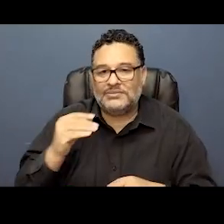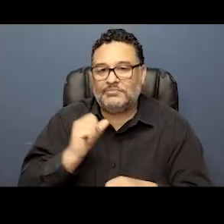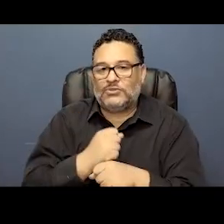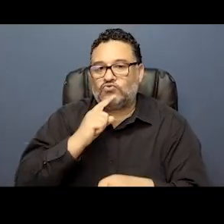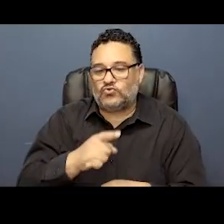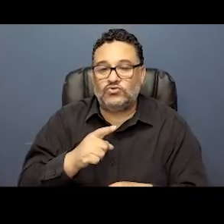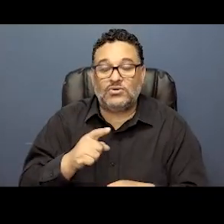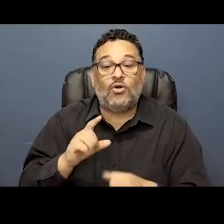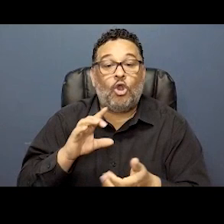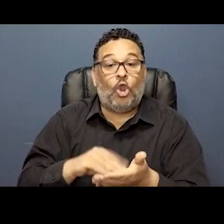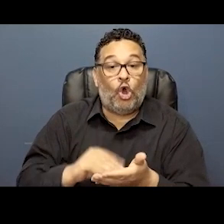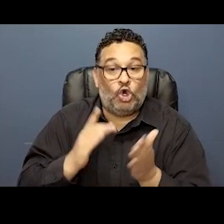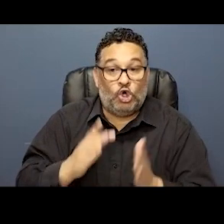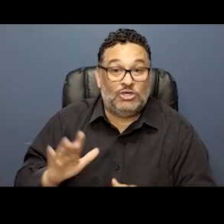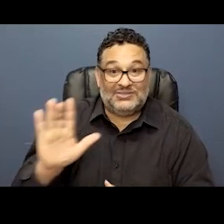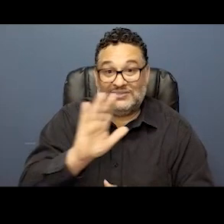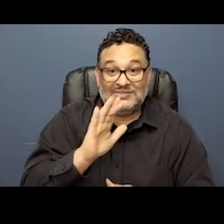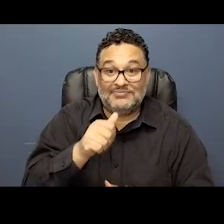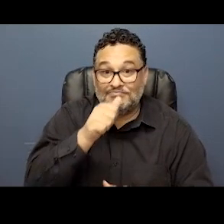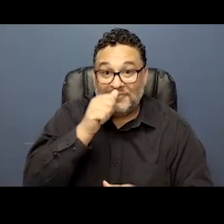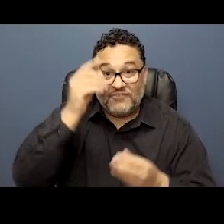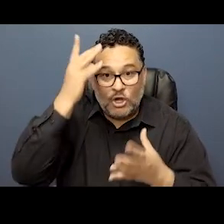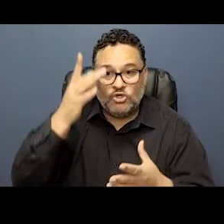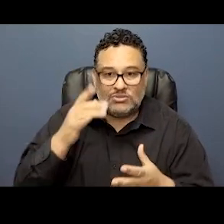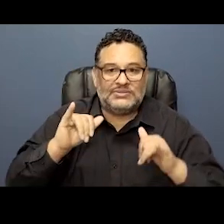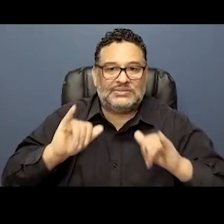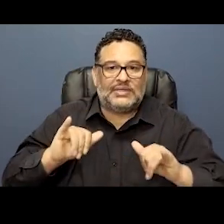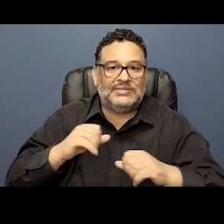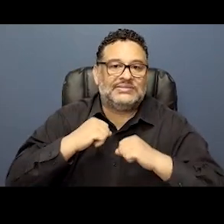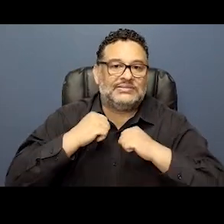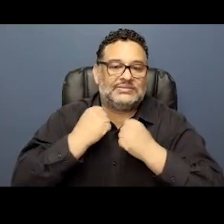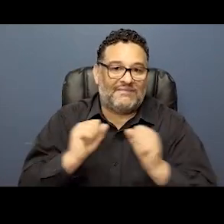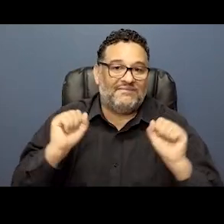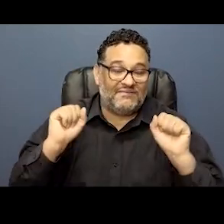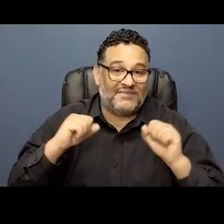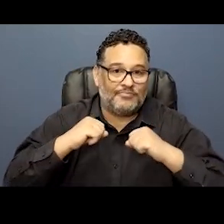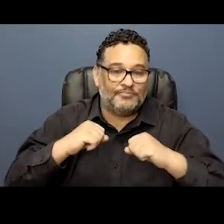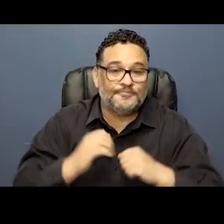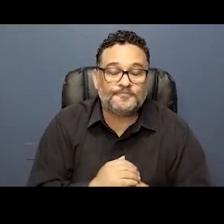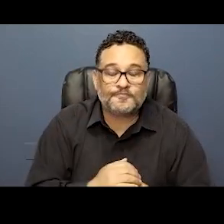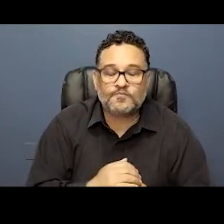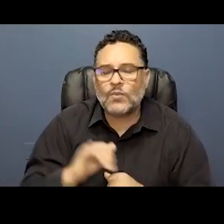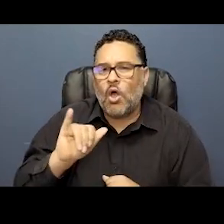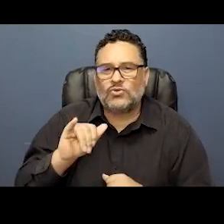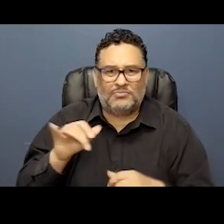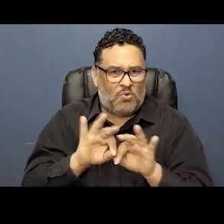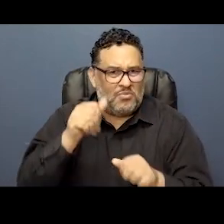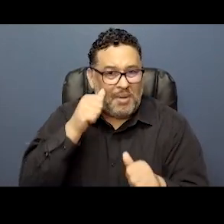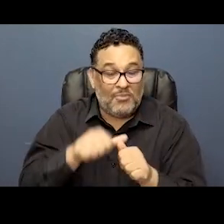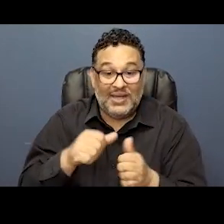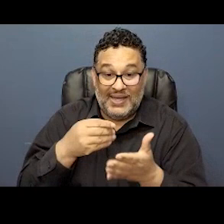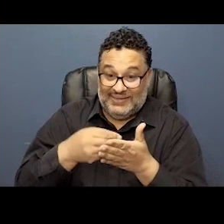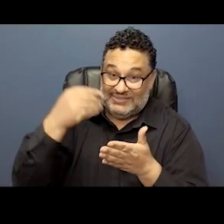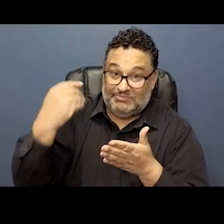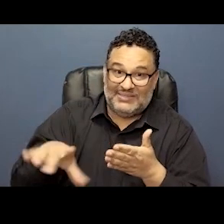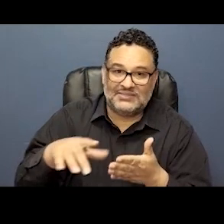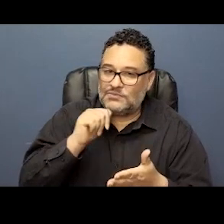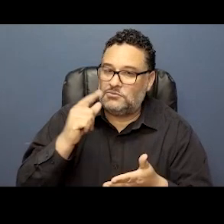Also remember, expensive isn’t always better. Make sure you compare support, features, accessibility,